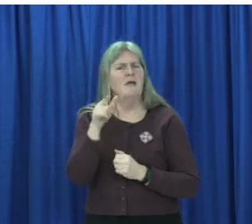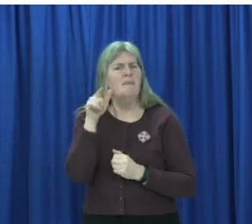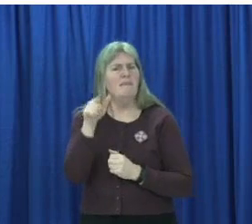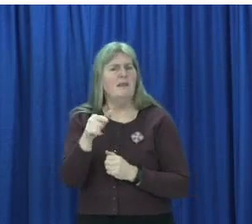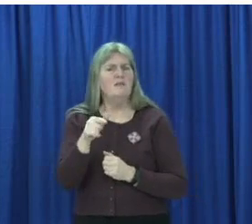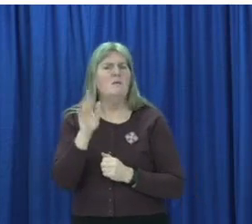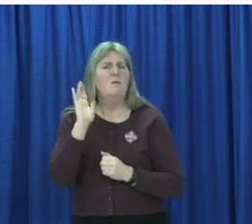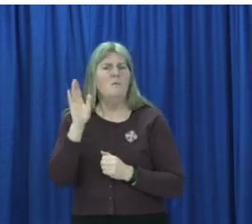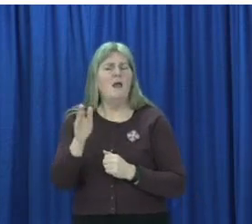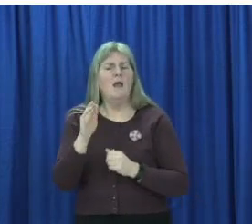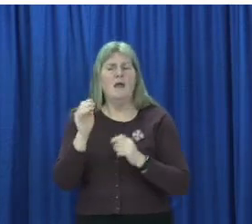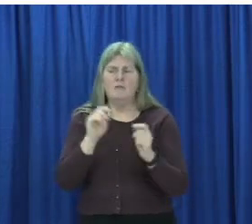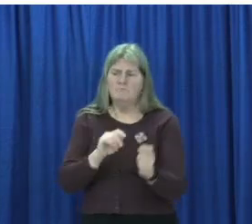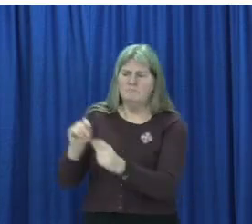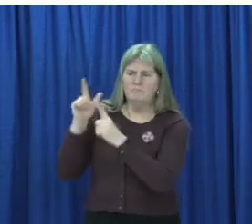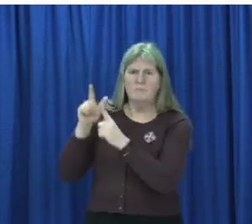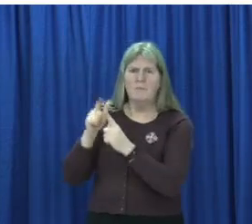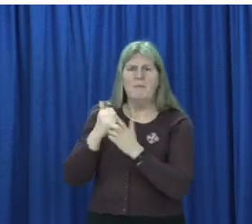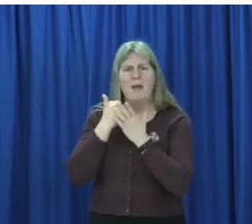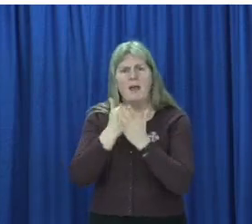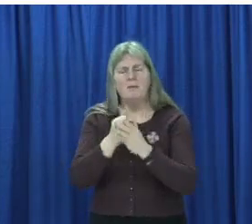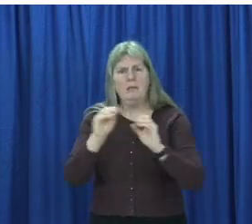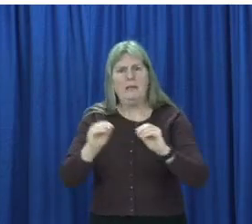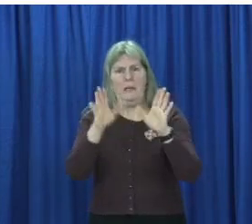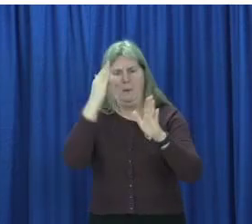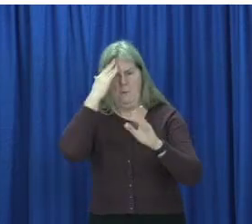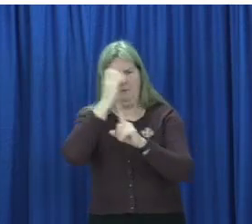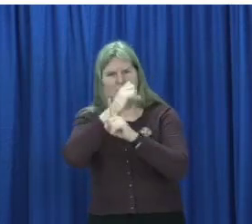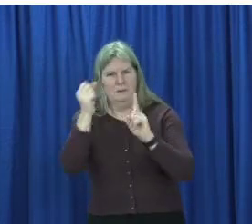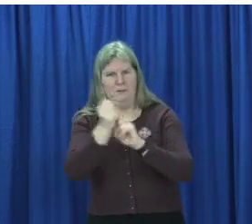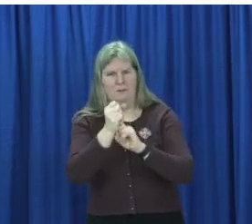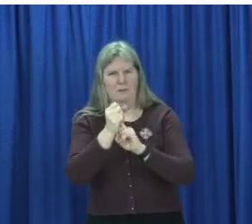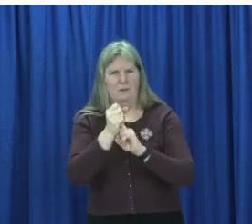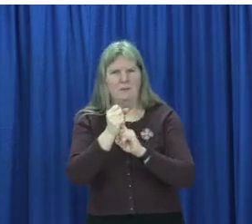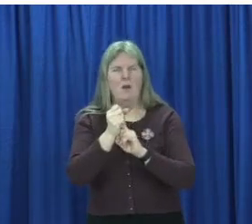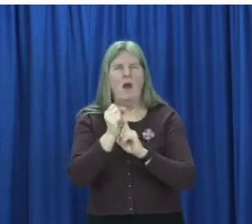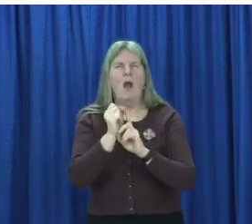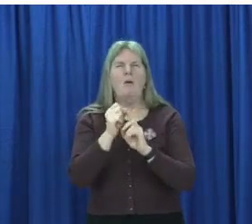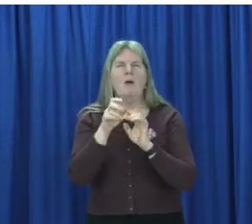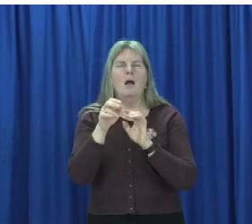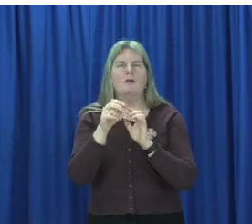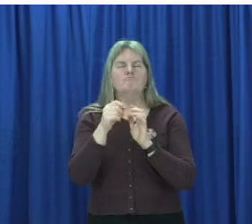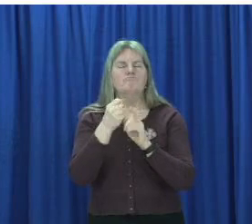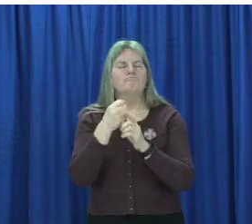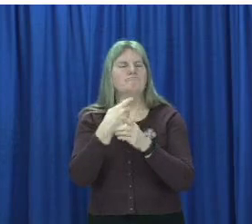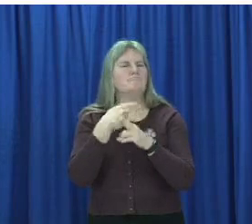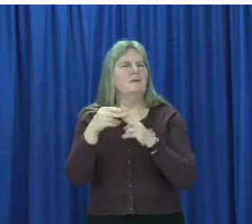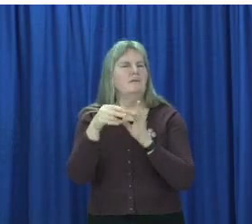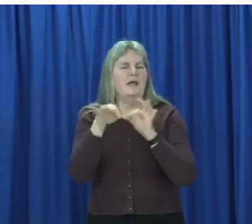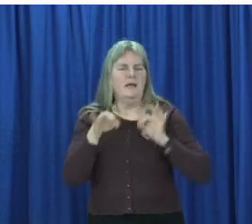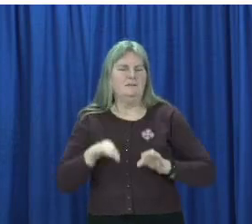indicators relevant and useful. So let me take a few minutes to give you a quick overview of what the dashboard looks like and some of the data it